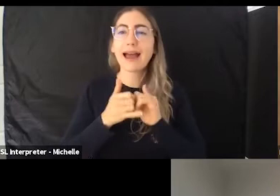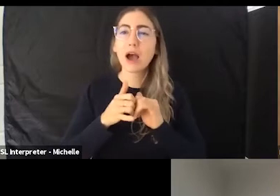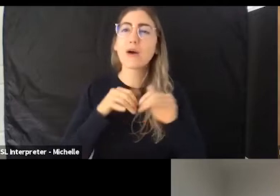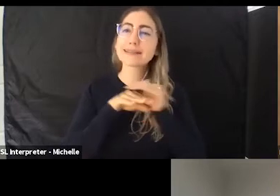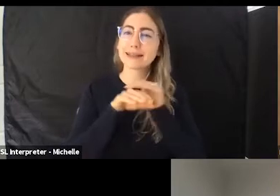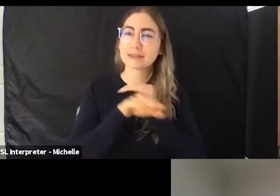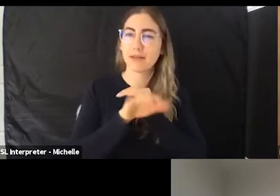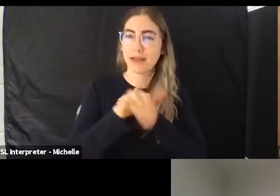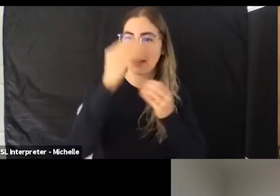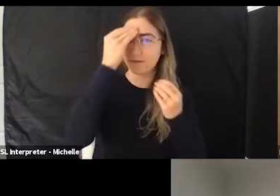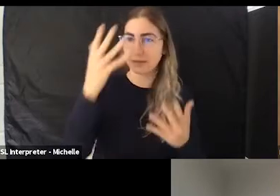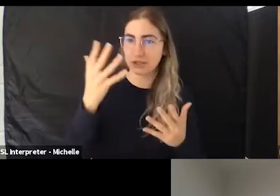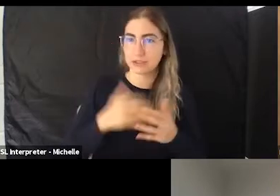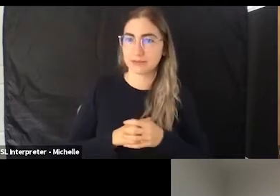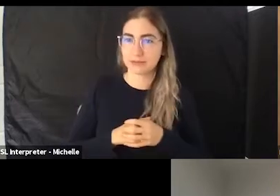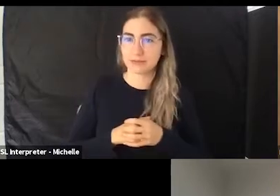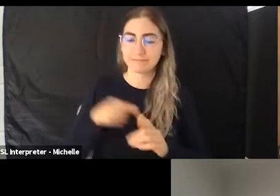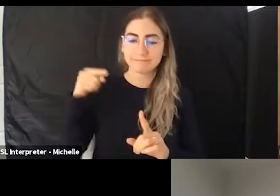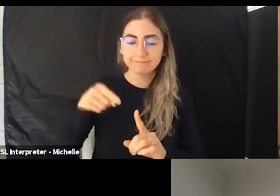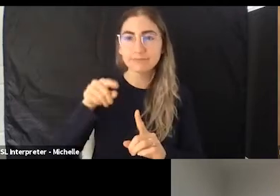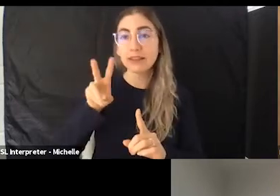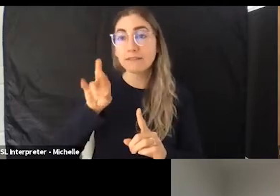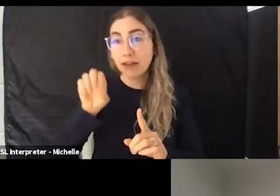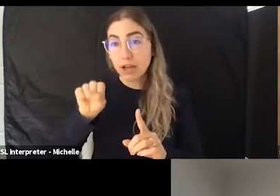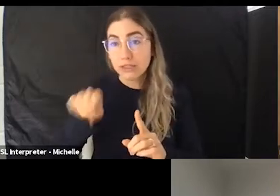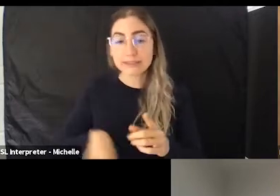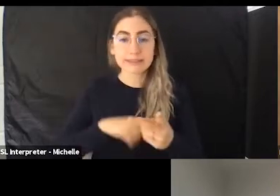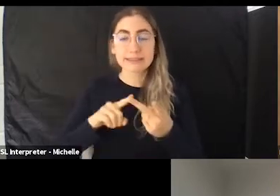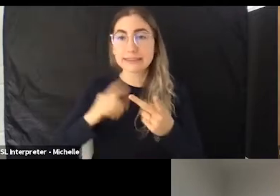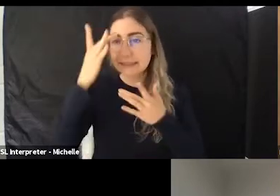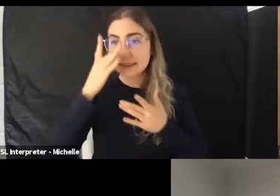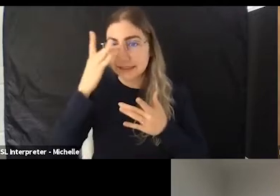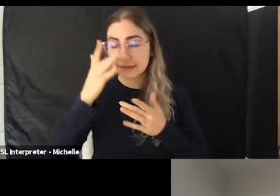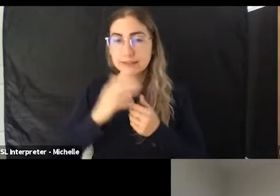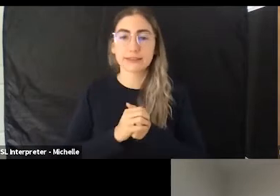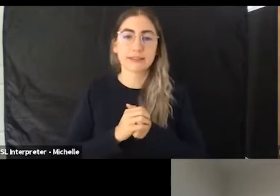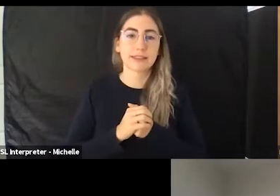ACCESSIBLE THAT INFORMATION HAS BEEN, THAT INFORMATION ABOUT THE VIRUS AND THE DISEASE AND THE HOPE IS THAT WE CAN USE THIS